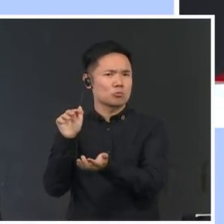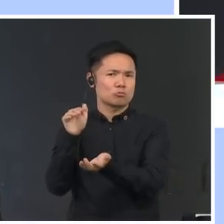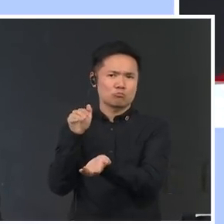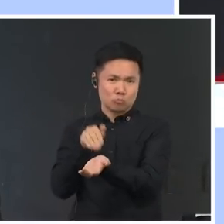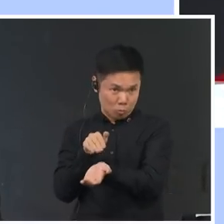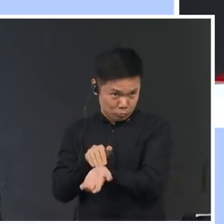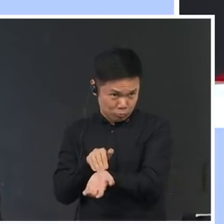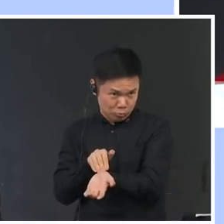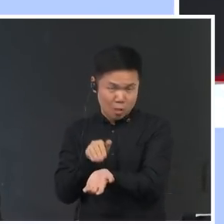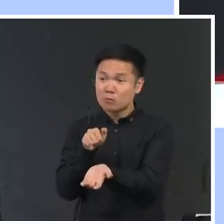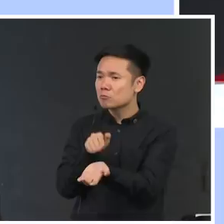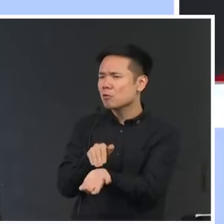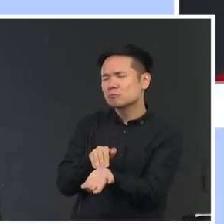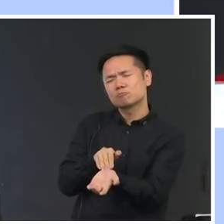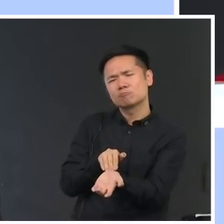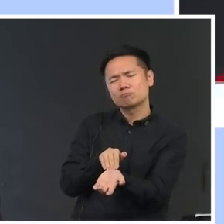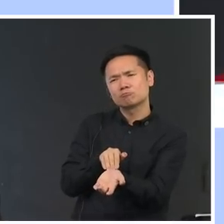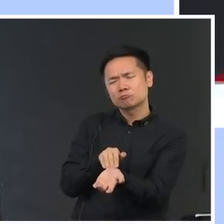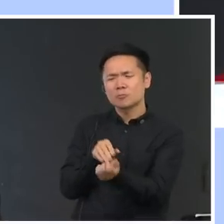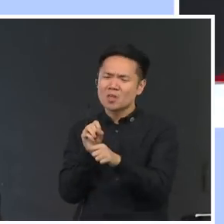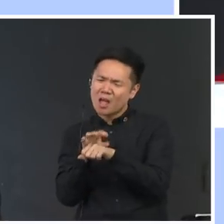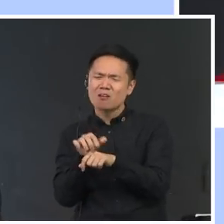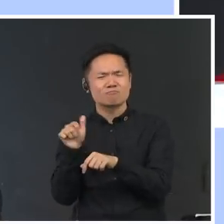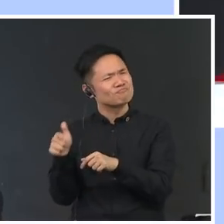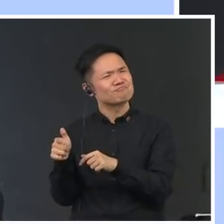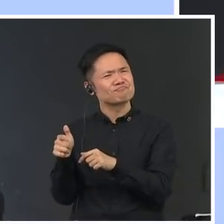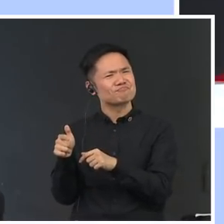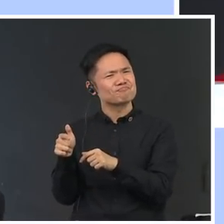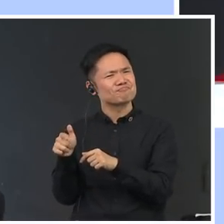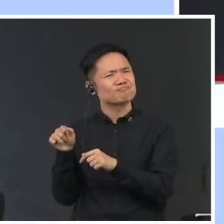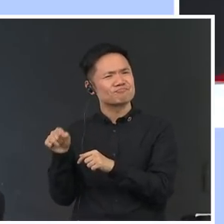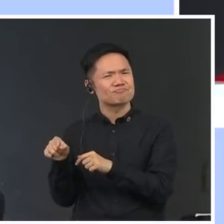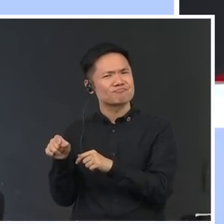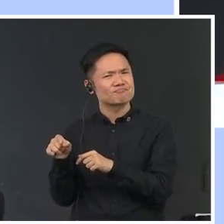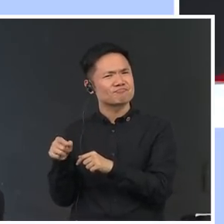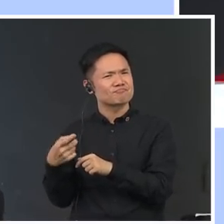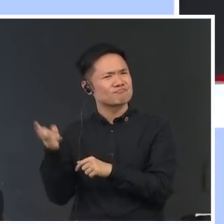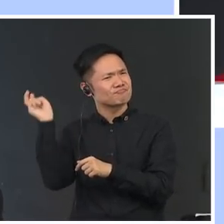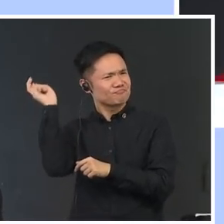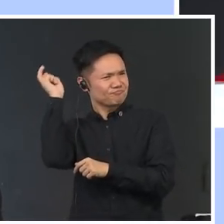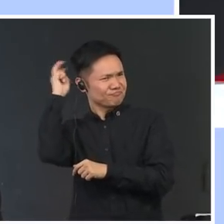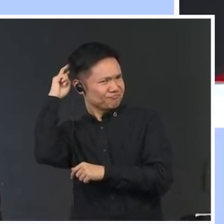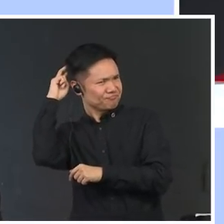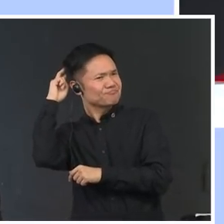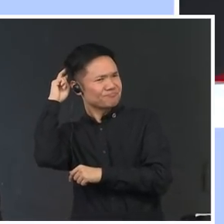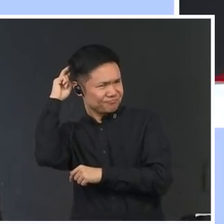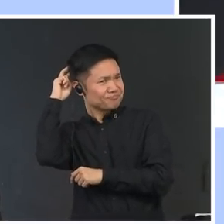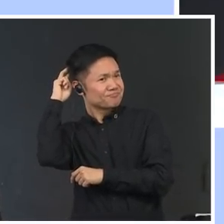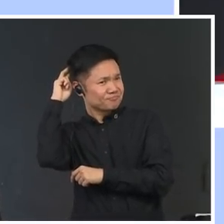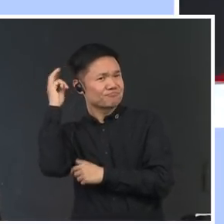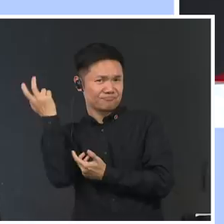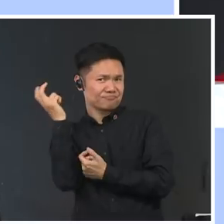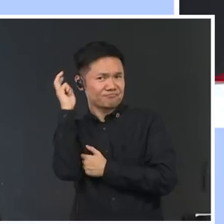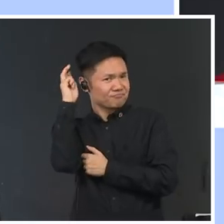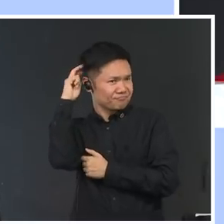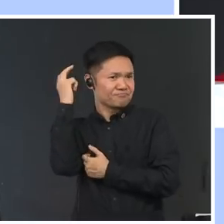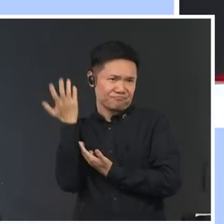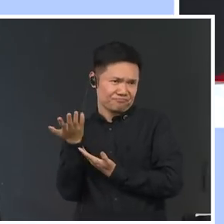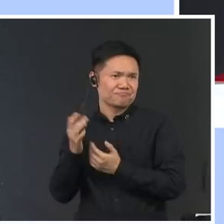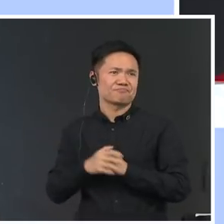was born, she was hearing, but. Daughter lost hearing and as a parent, very concerned, wented to the doctors.